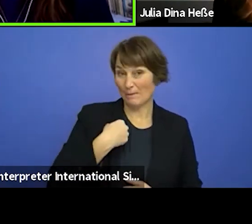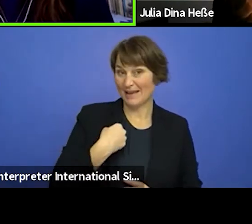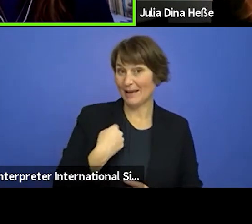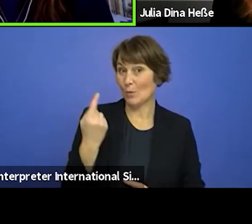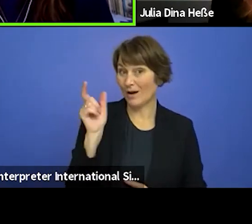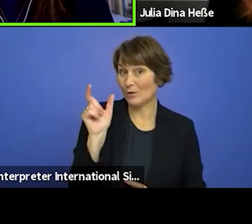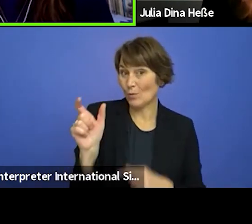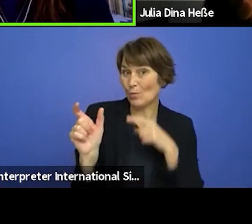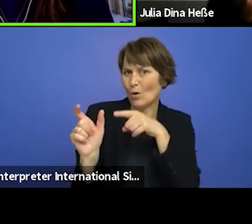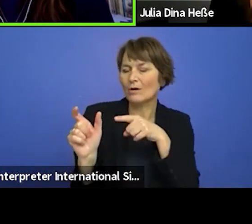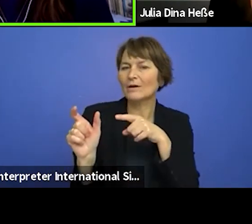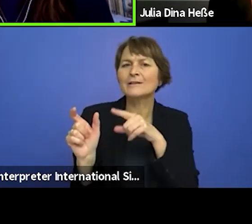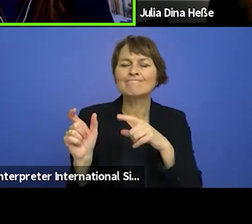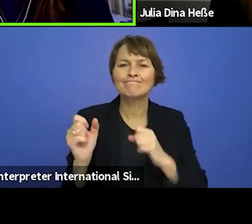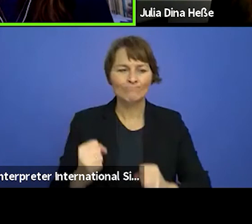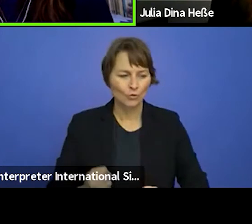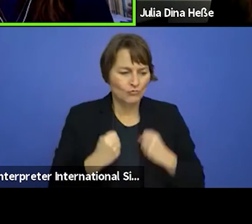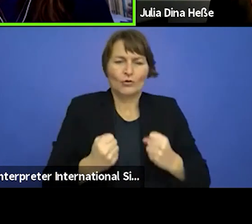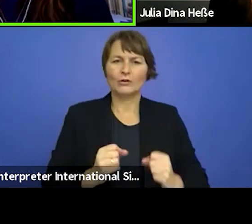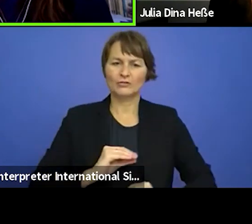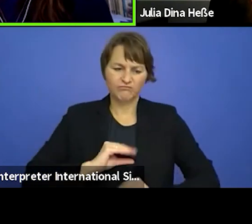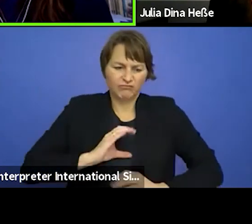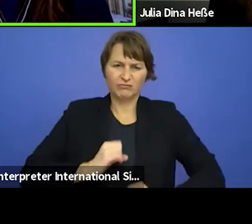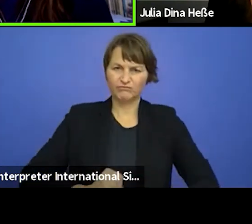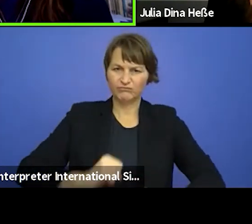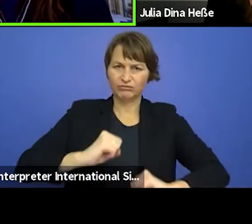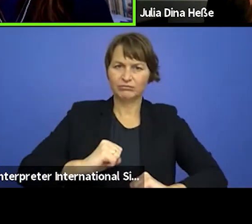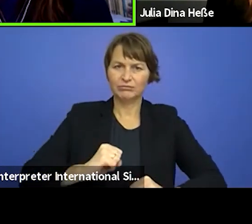you know . I think that this work takes courage and I'd be interested to know what